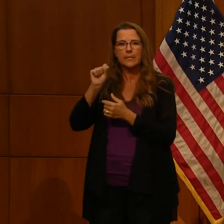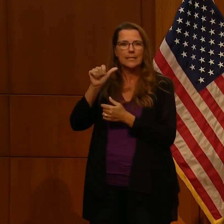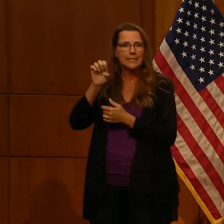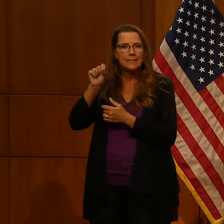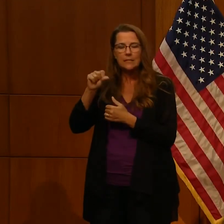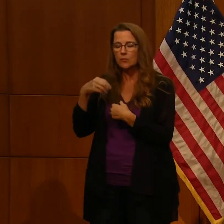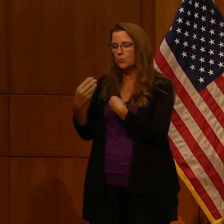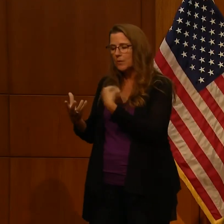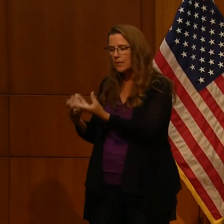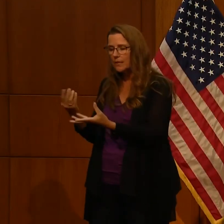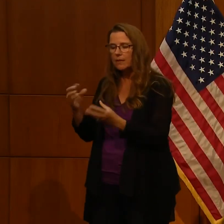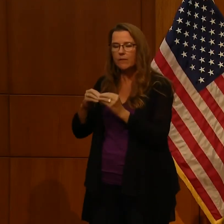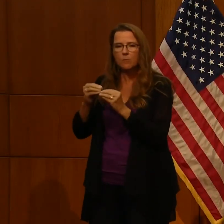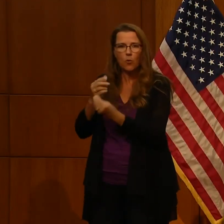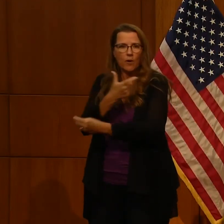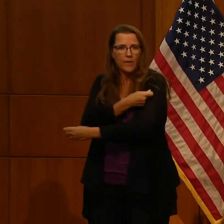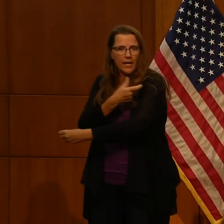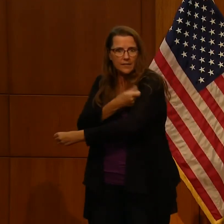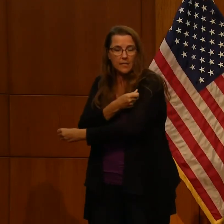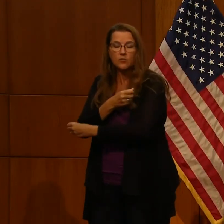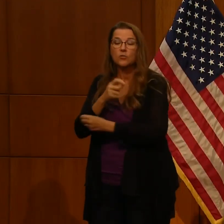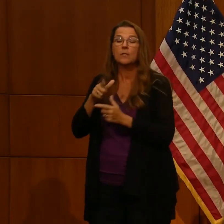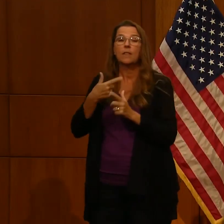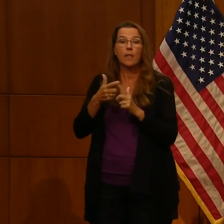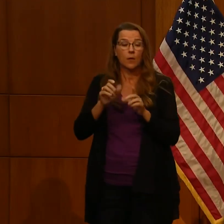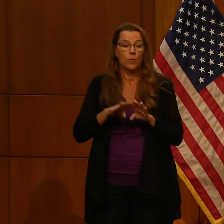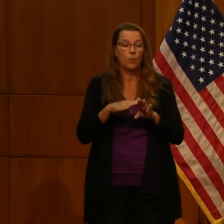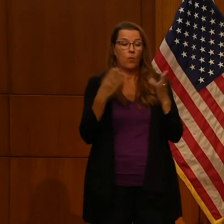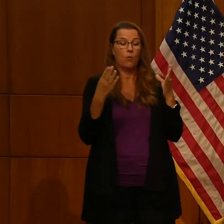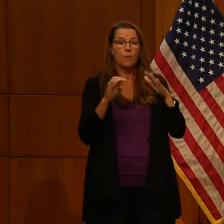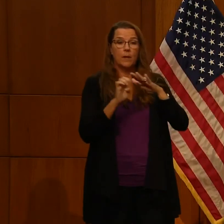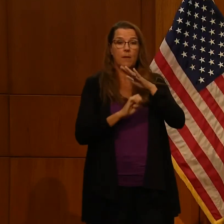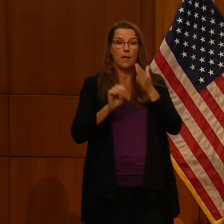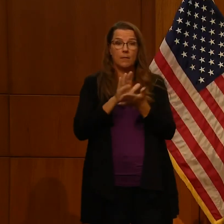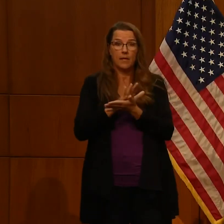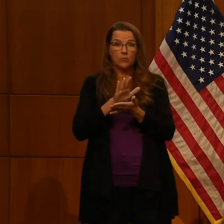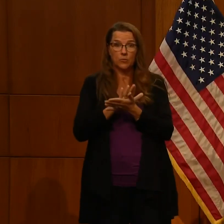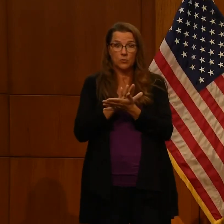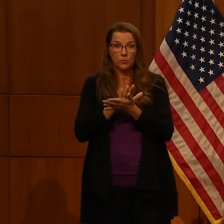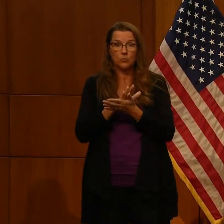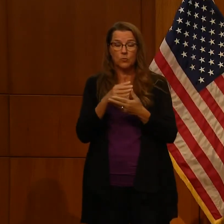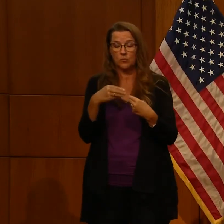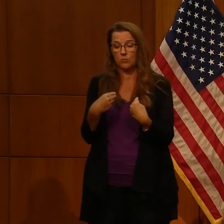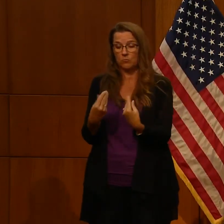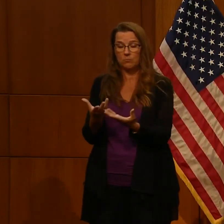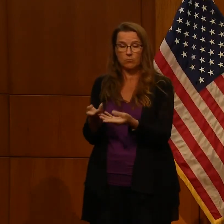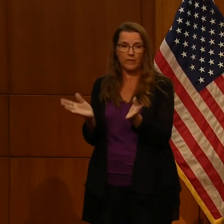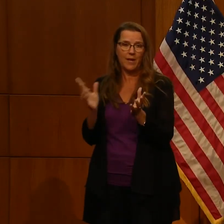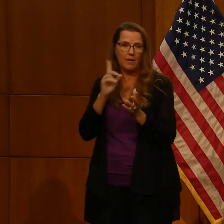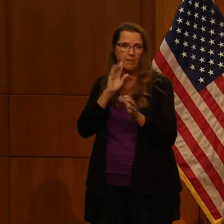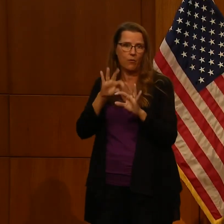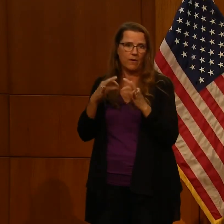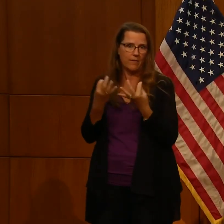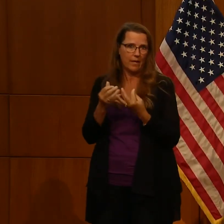GET A LARGER NUMBER OF OUR STUDENTS VACCINATED THROUGH THE MODEL I JUST DESCRIBED WE WILL THEN BE ABLE AT LOCAL ELEMENTARY SCHOOLS TO PROVIDE